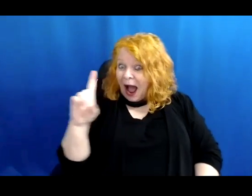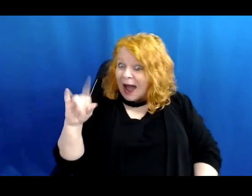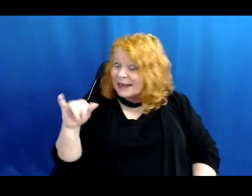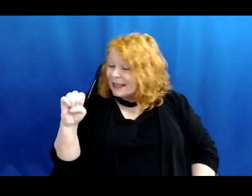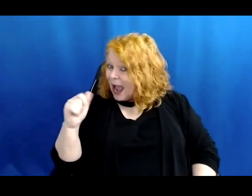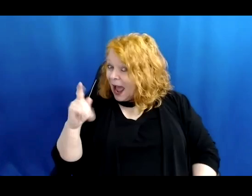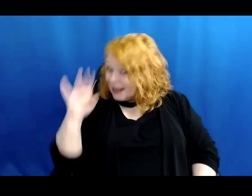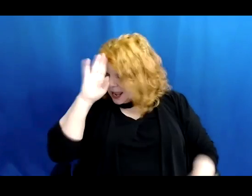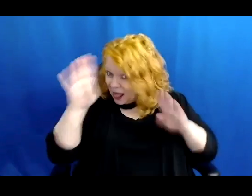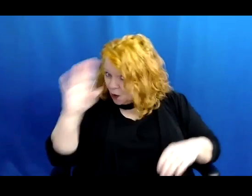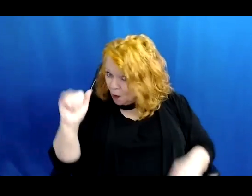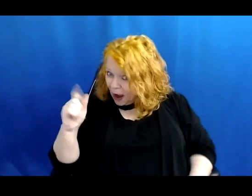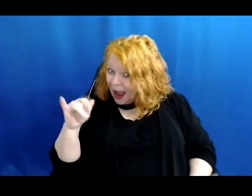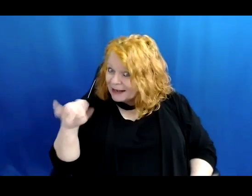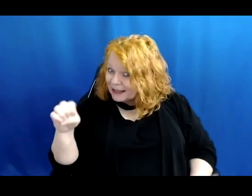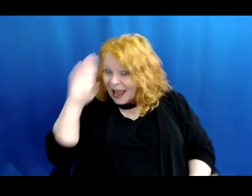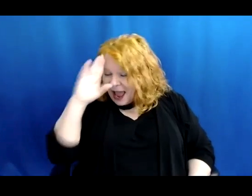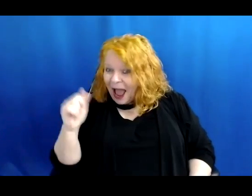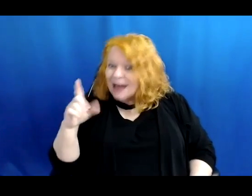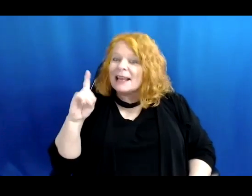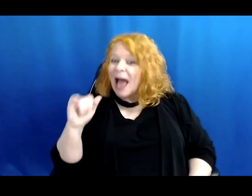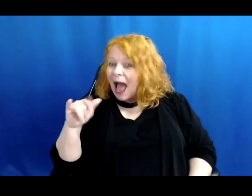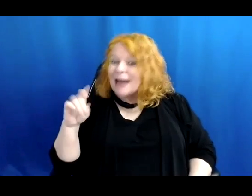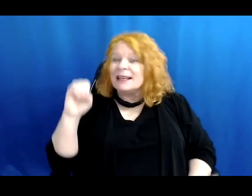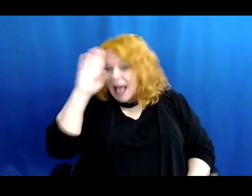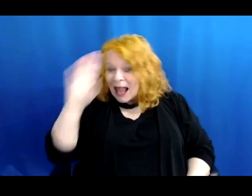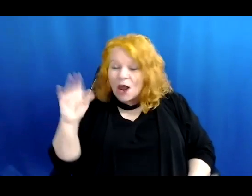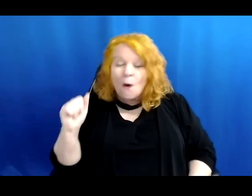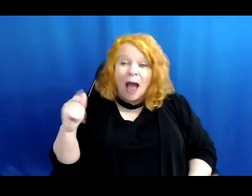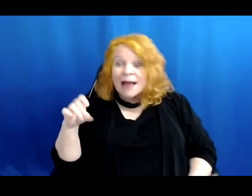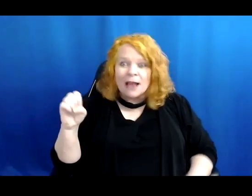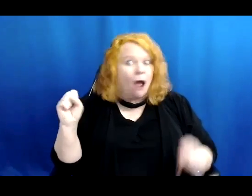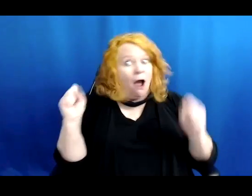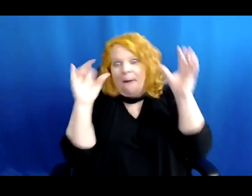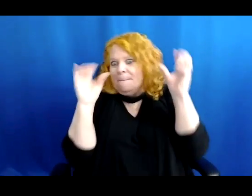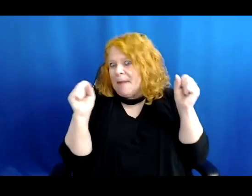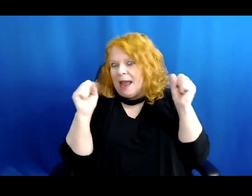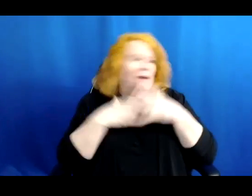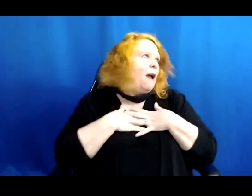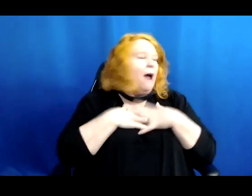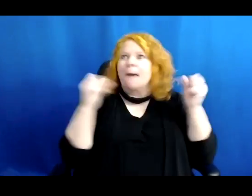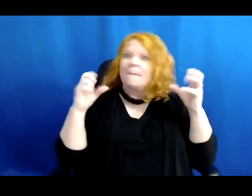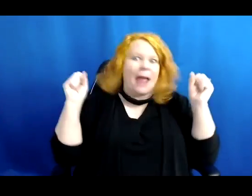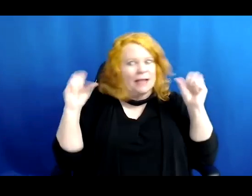Hello Addie. Addie, Addie, hello Addie. Hello, hello, hello Addie. Amazing, amazing Addie.